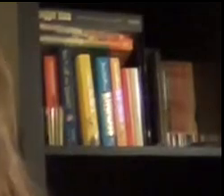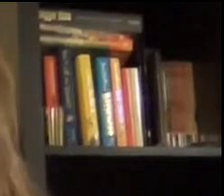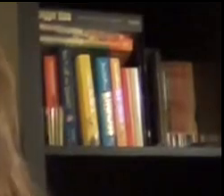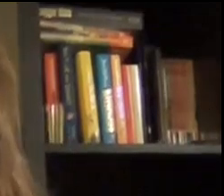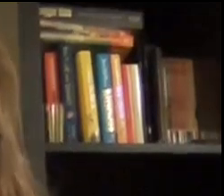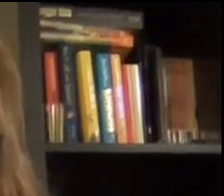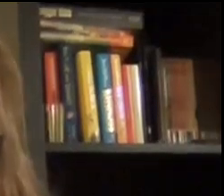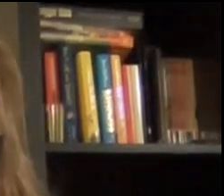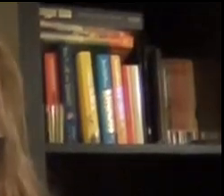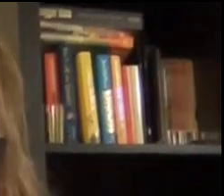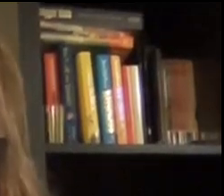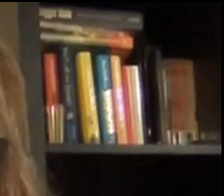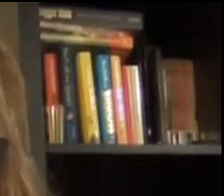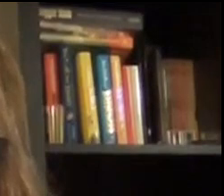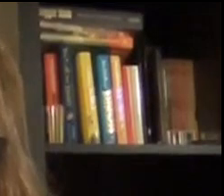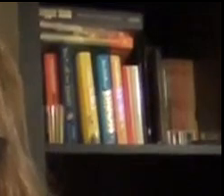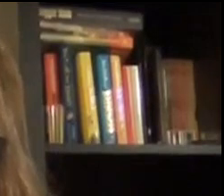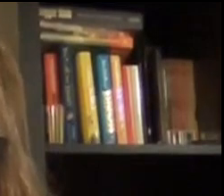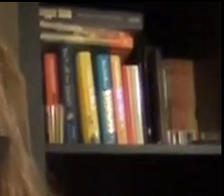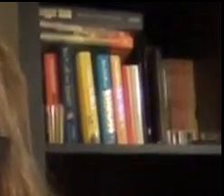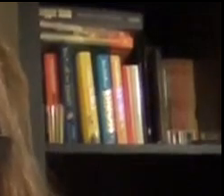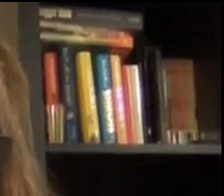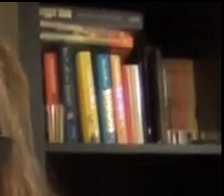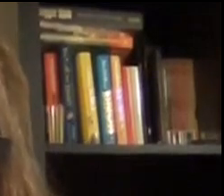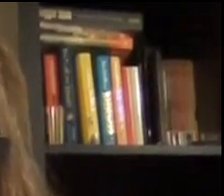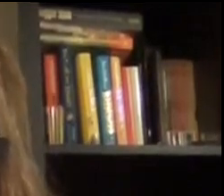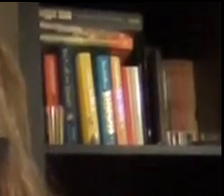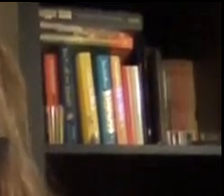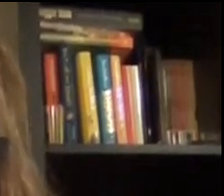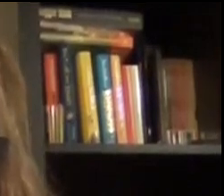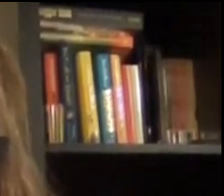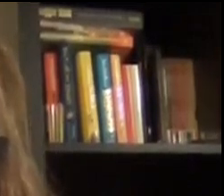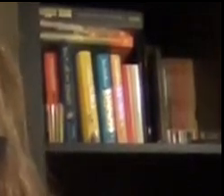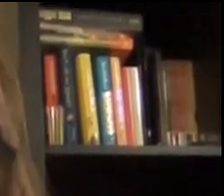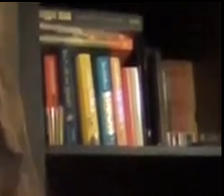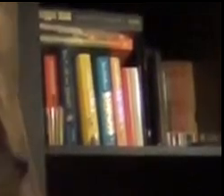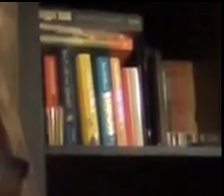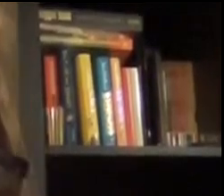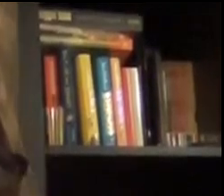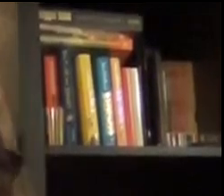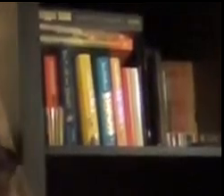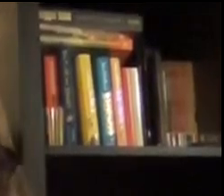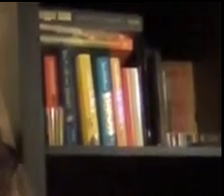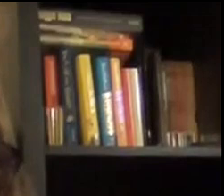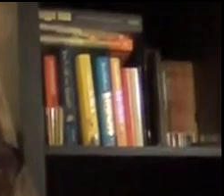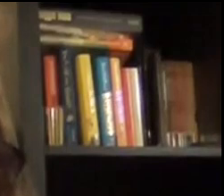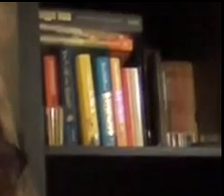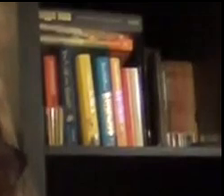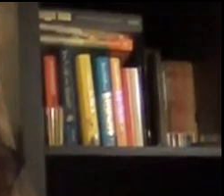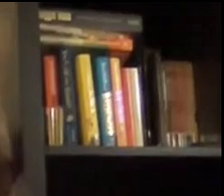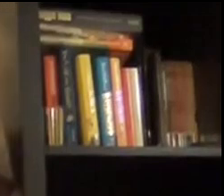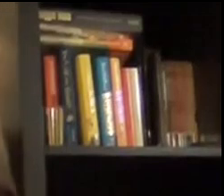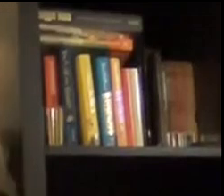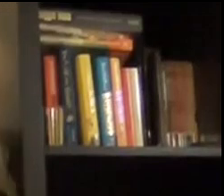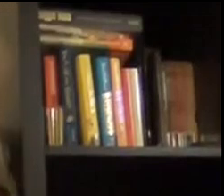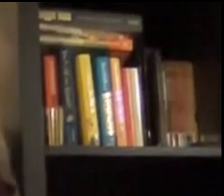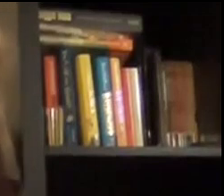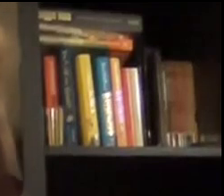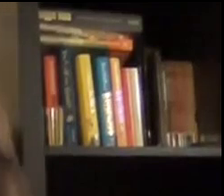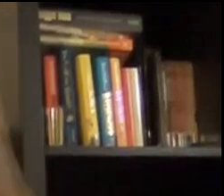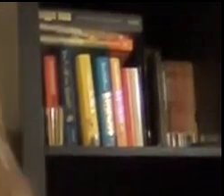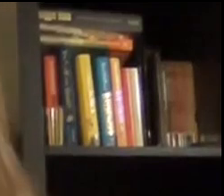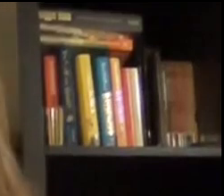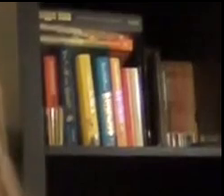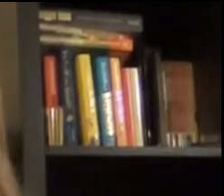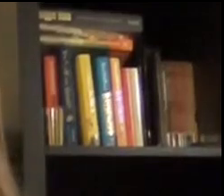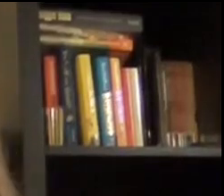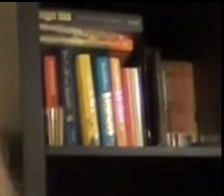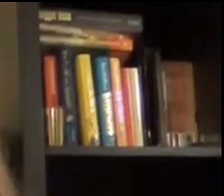UNICEF or other donors or development agencies, as well as the government to really foster this innovation and this investment in innovation